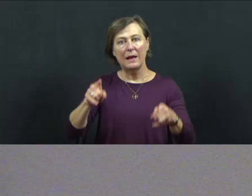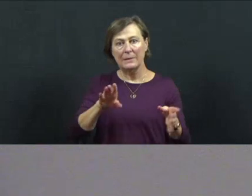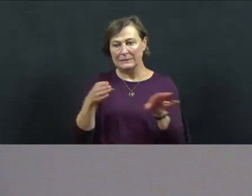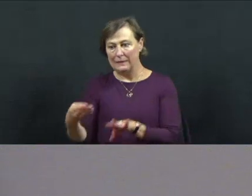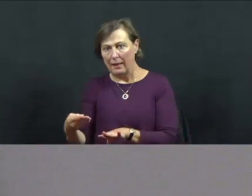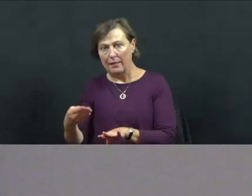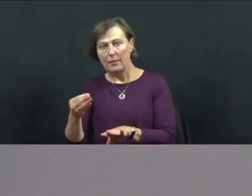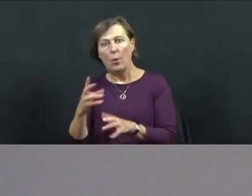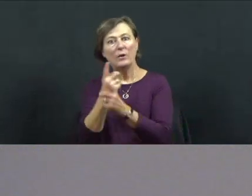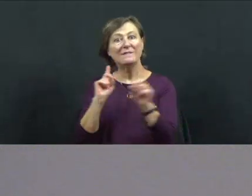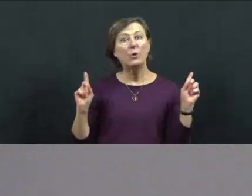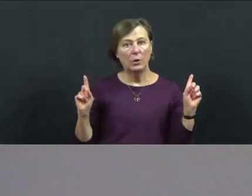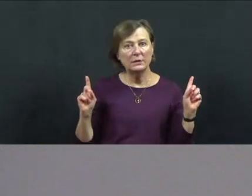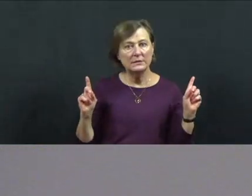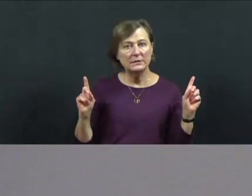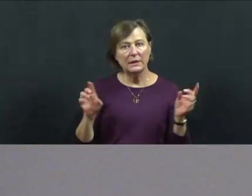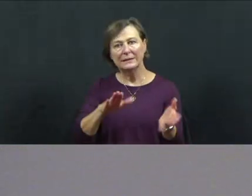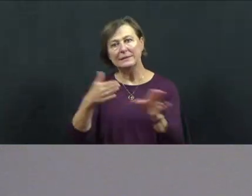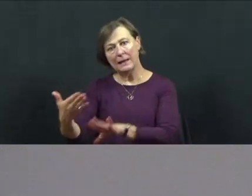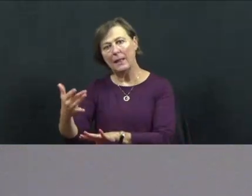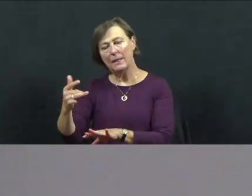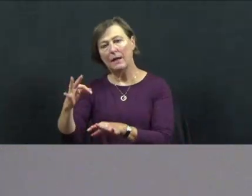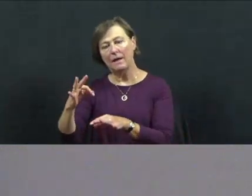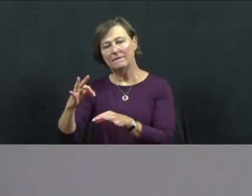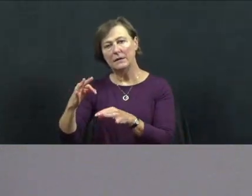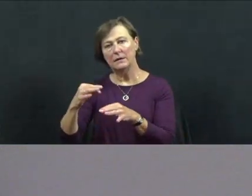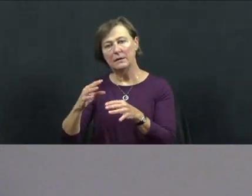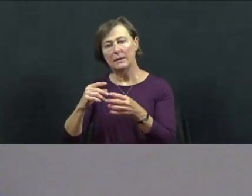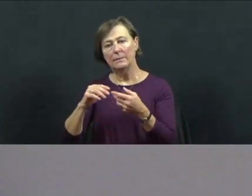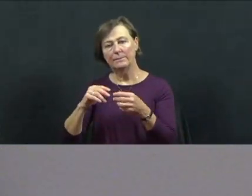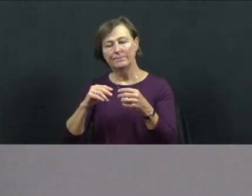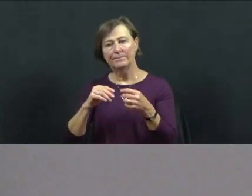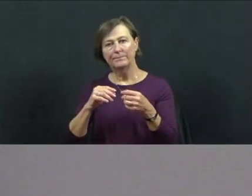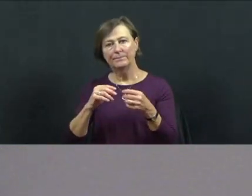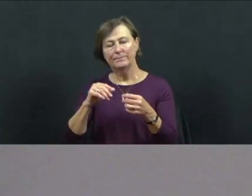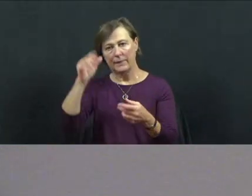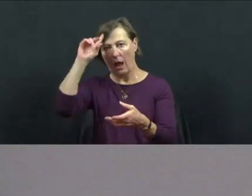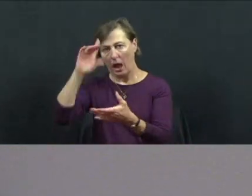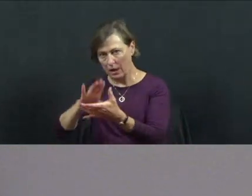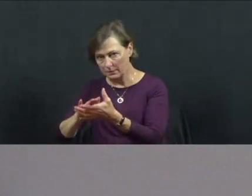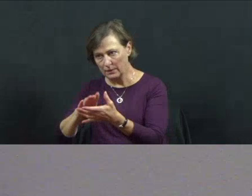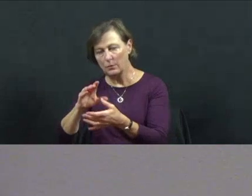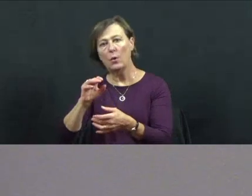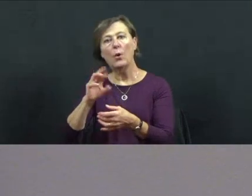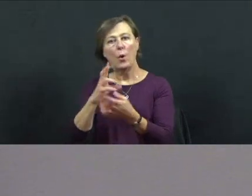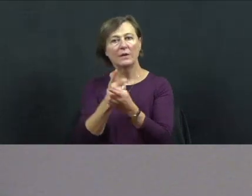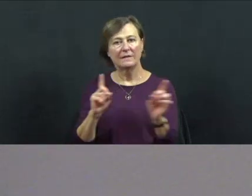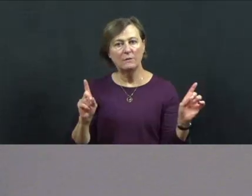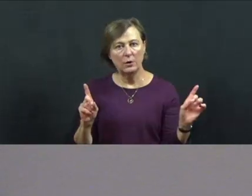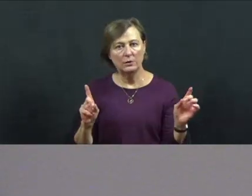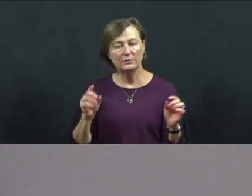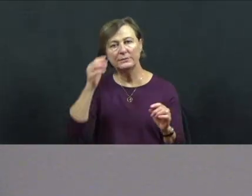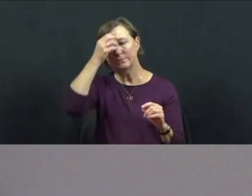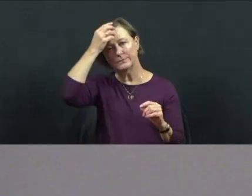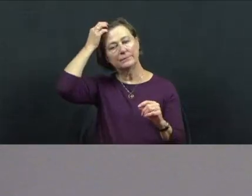divorce--death of a spouse, or divorce. And they were not able to even speak in